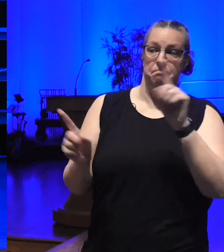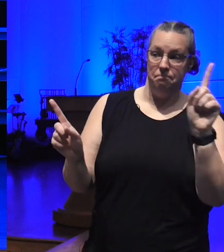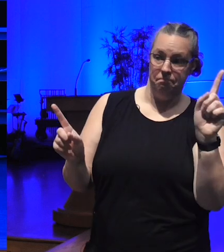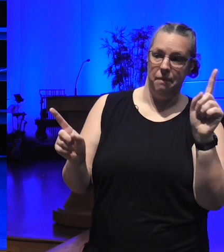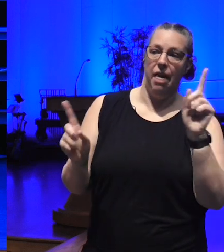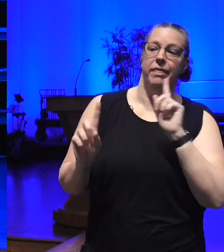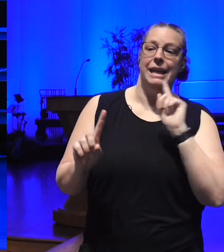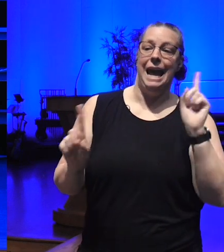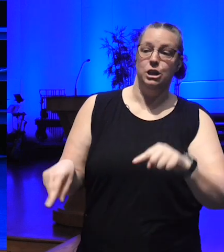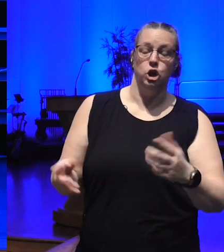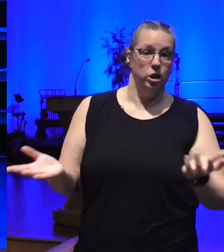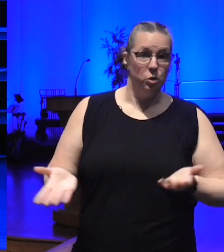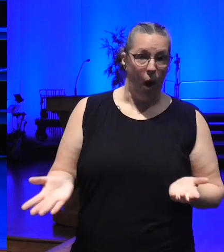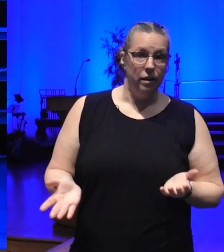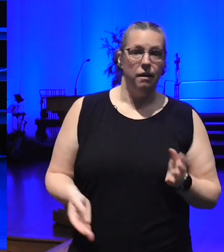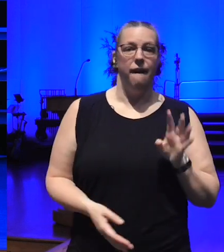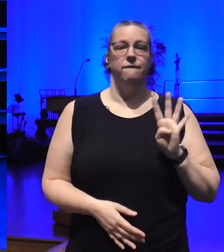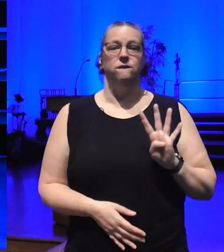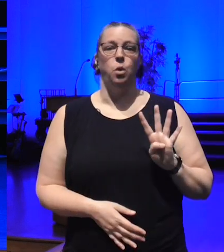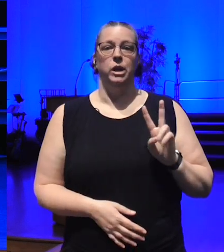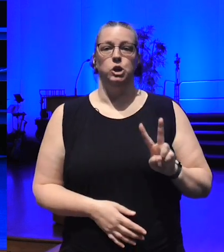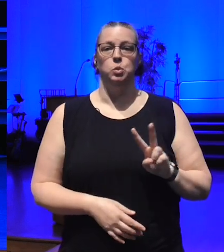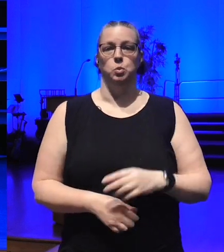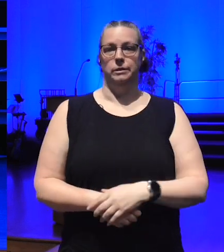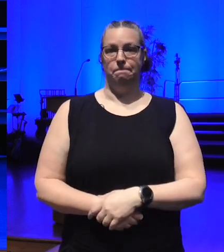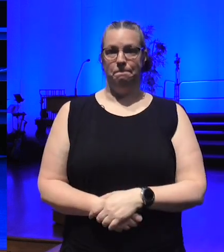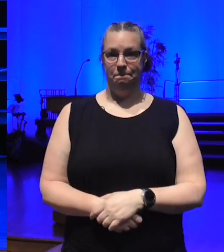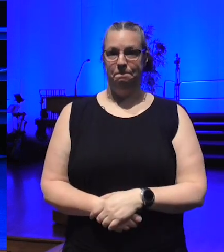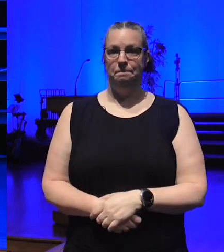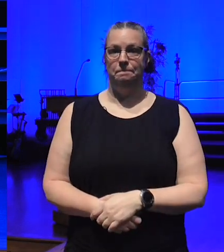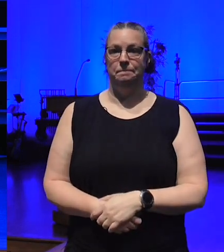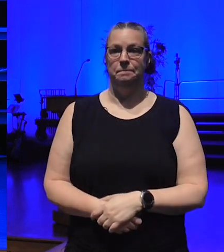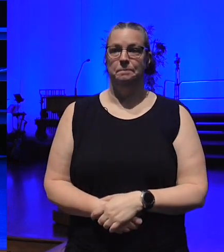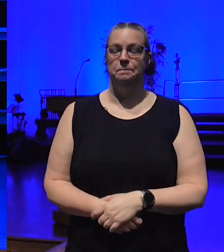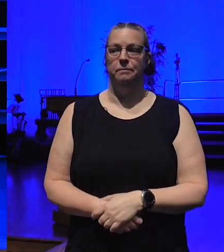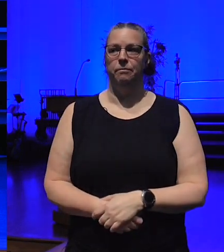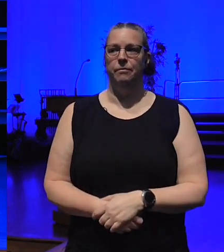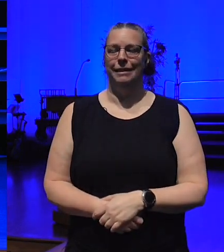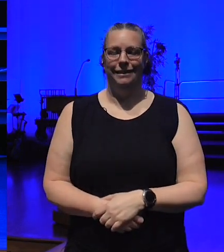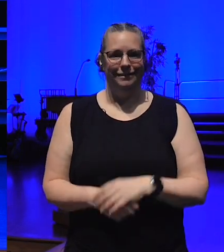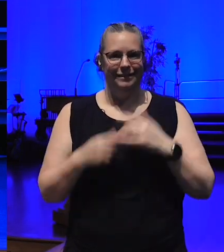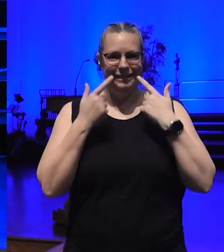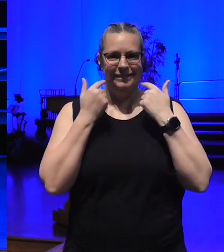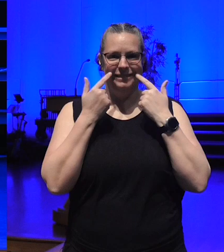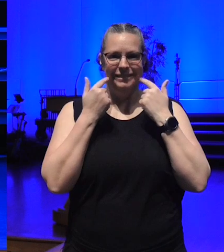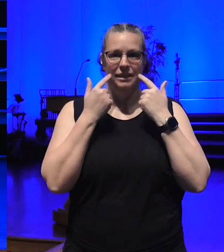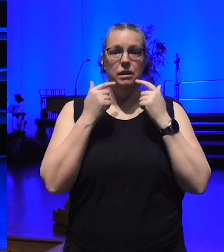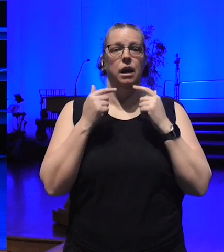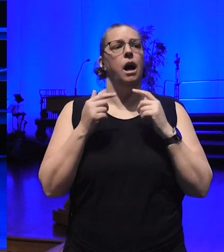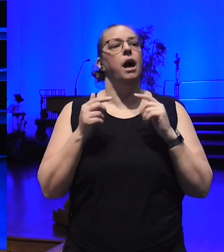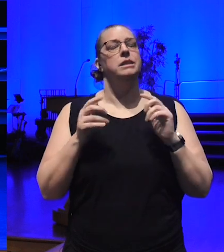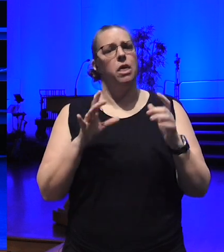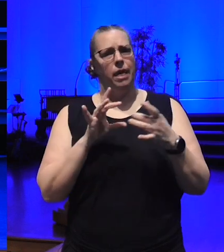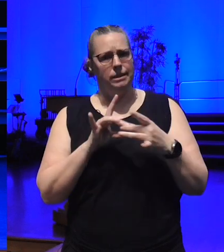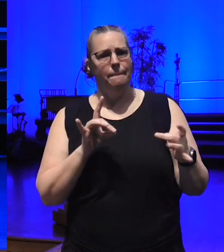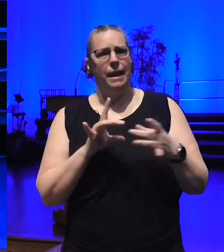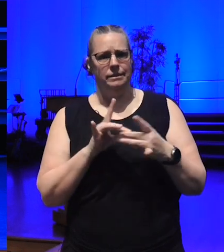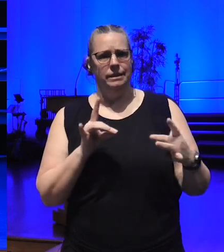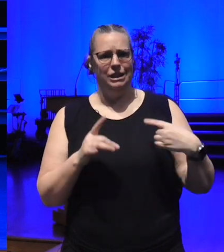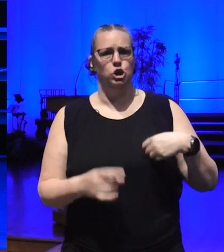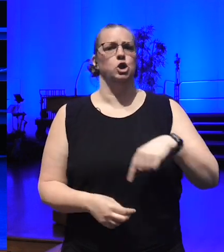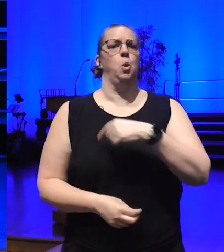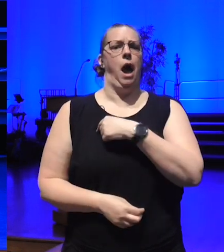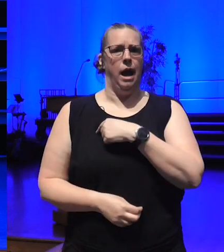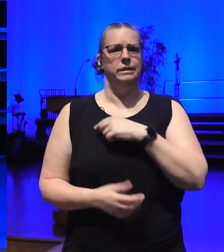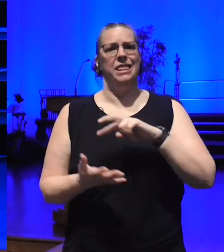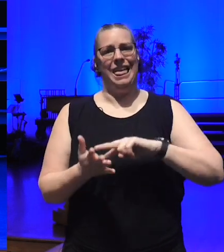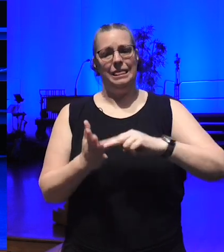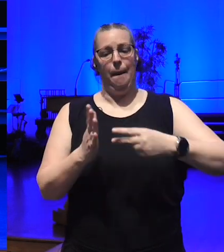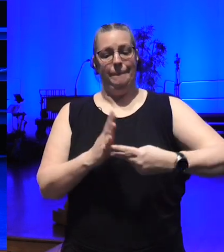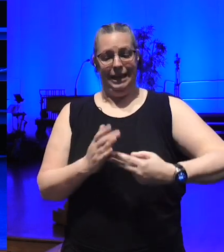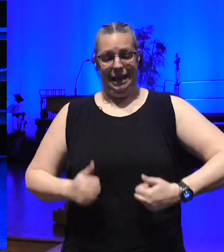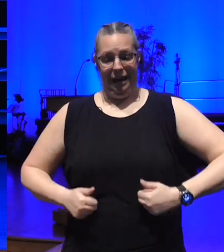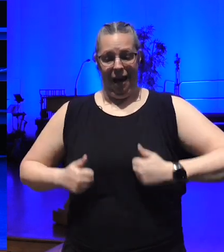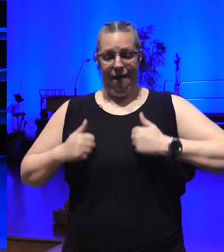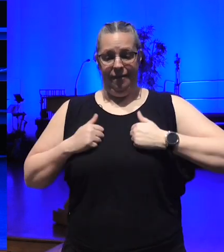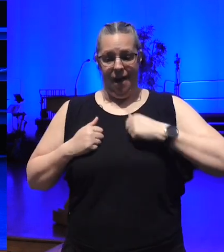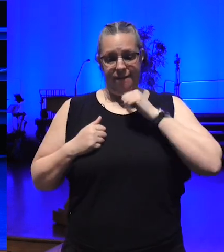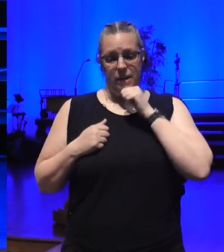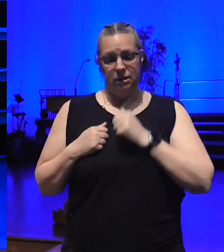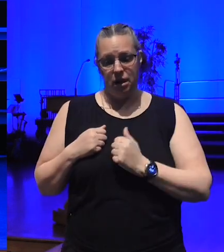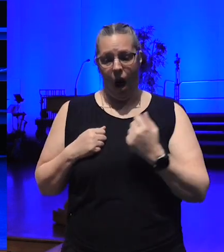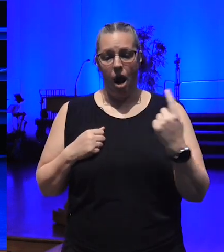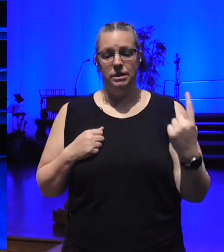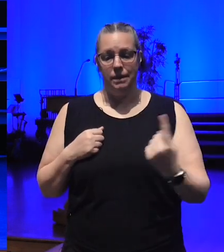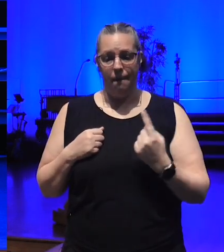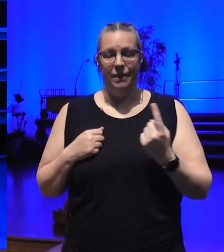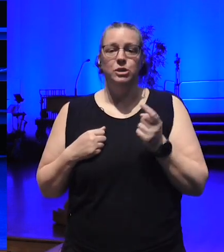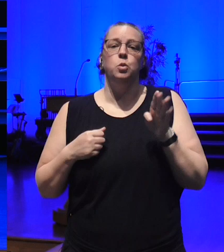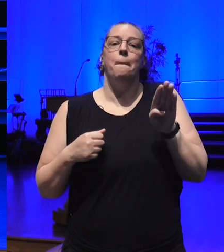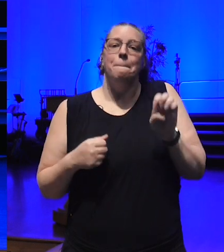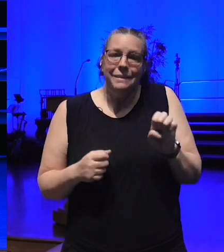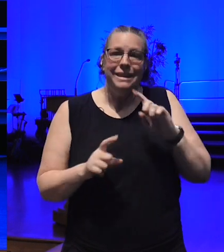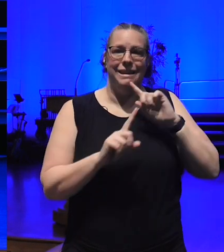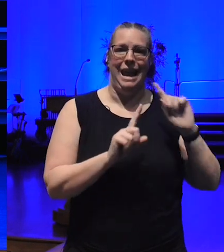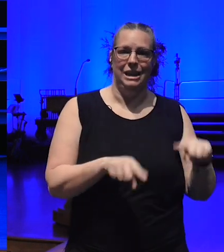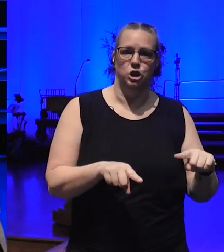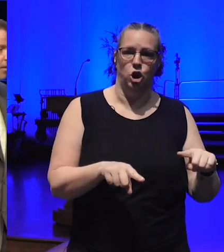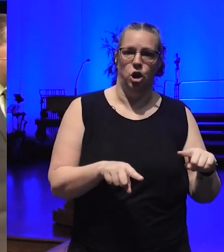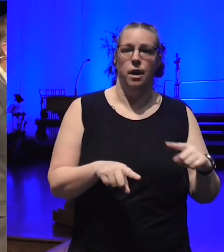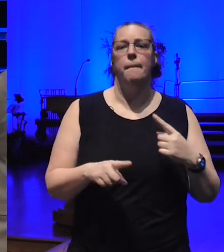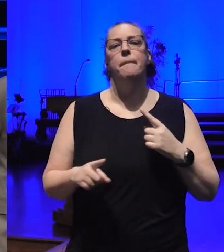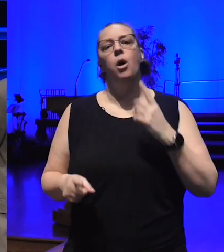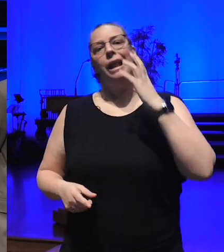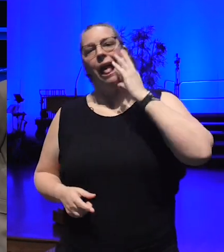42 a great message to us that perhaps the meaning of life is not something to be answered but lived